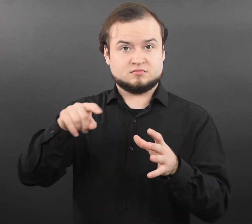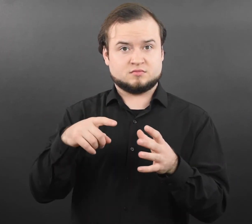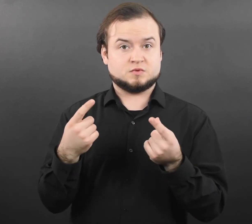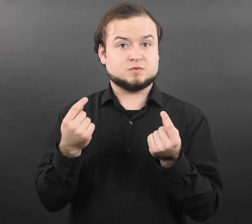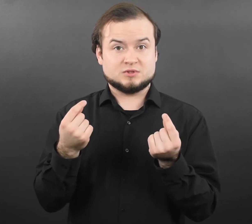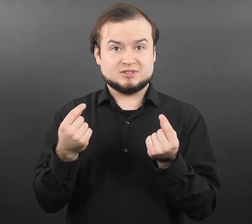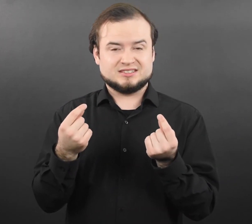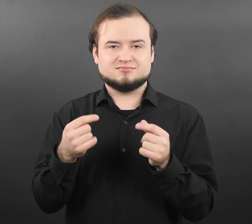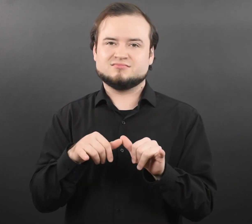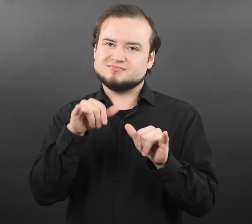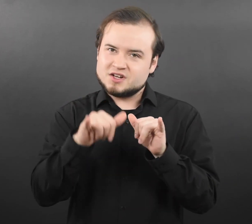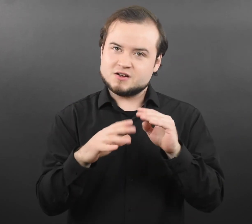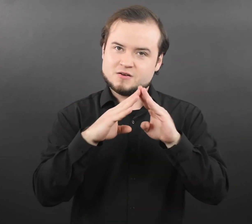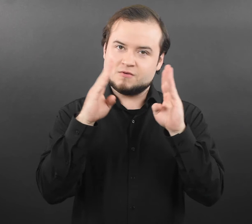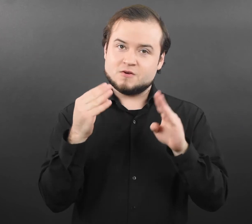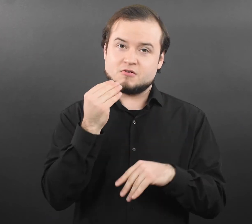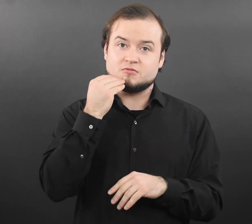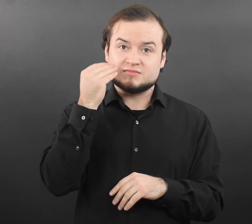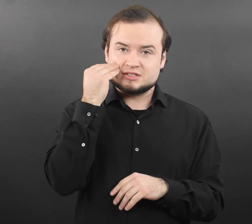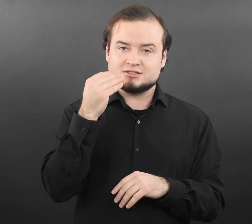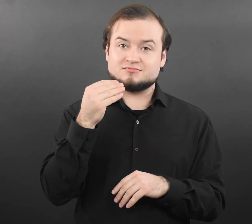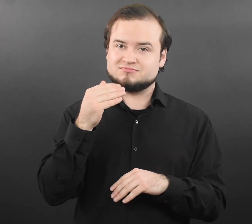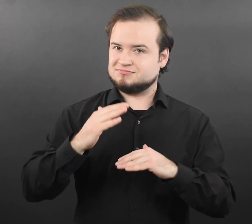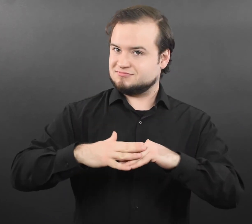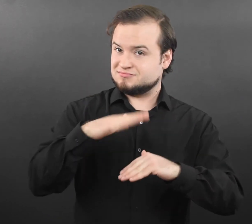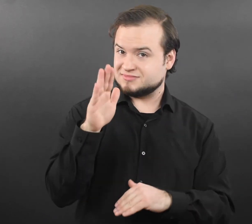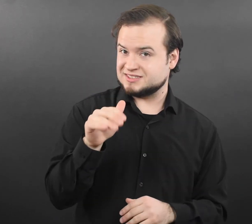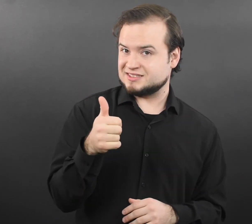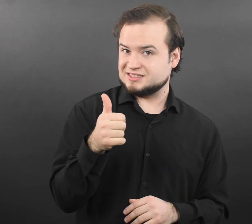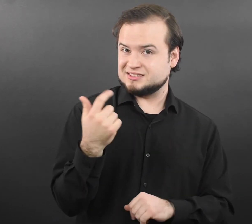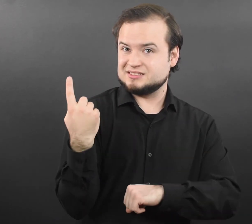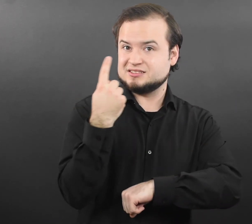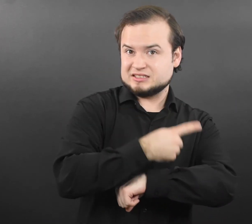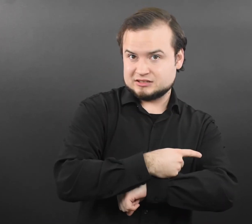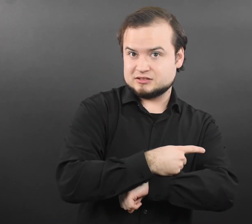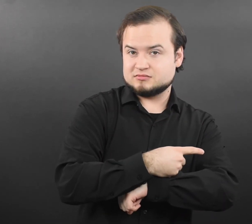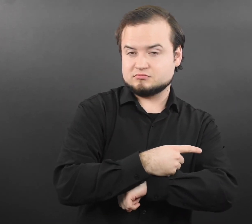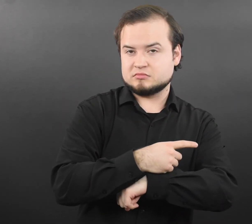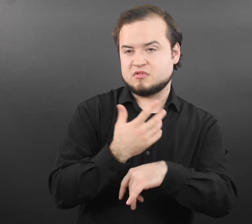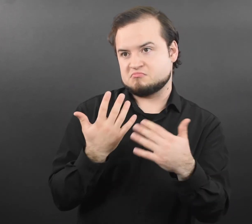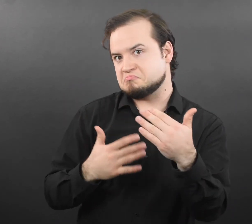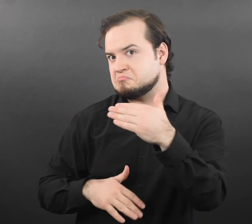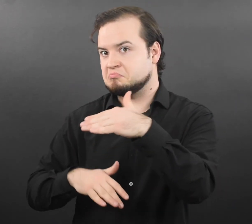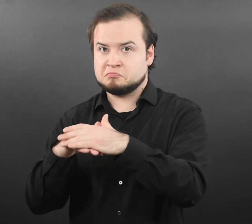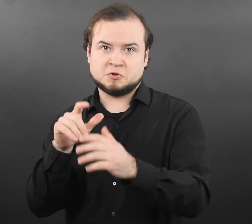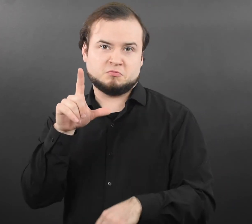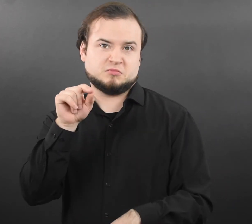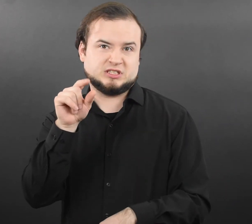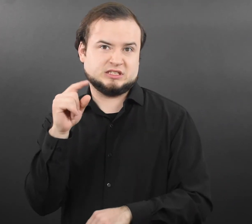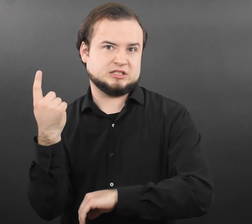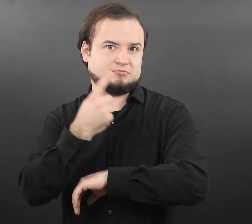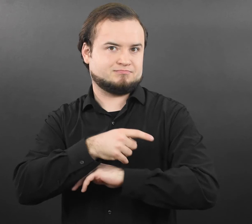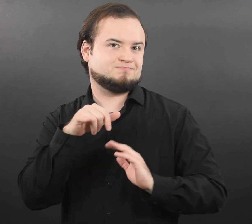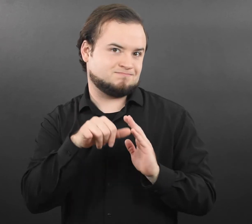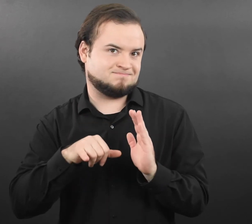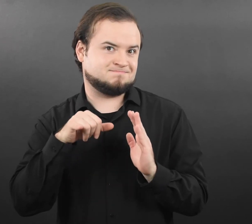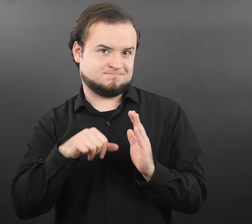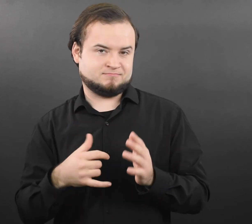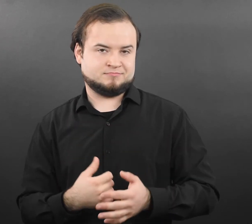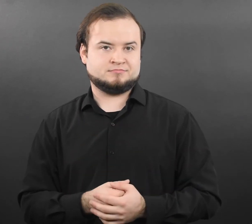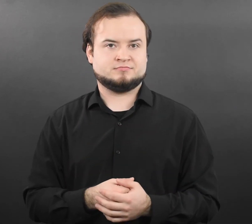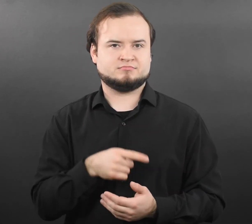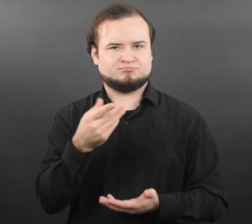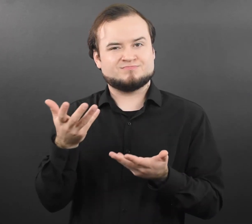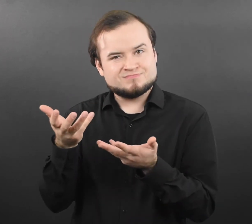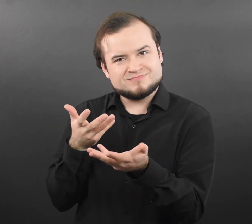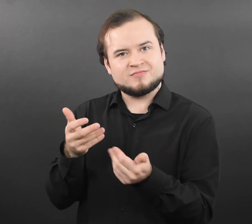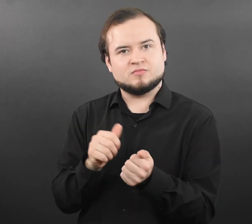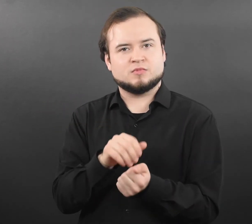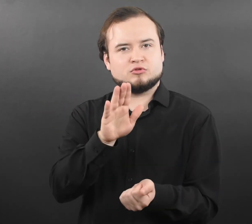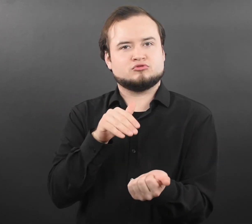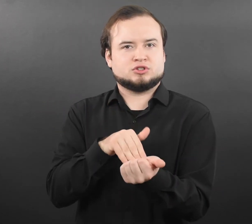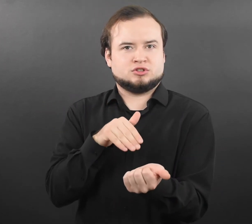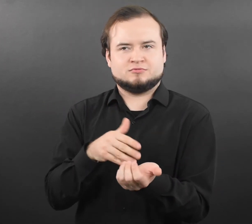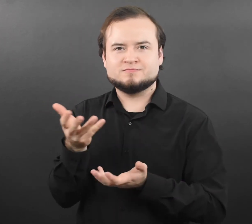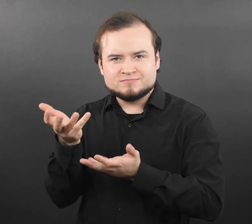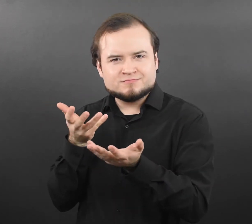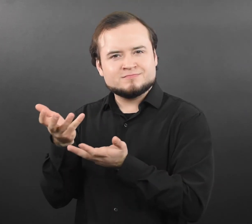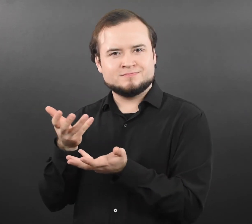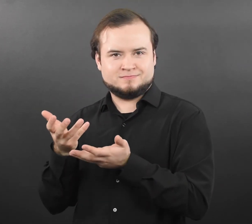Stay home for at least 10 days and up to 20 days. Consult with your health care provider.